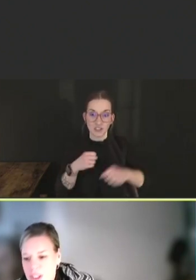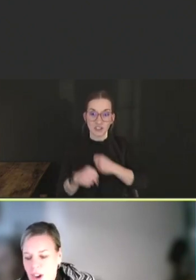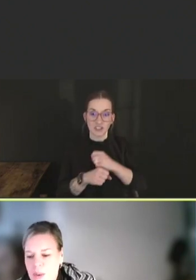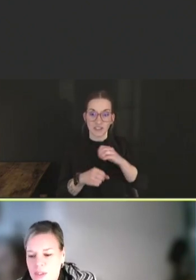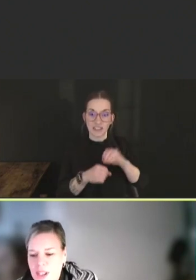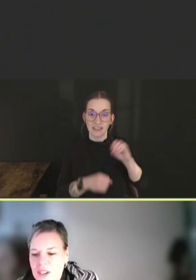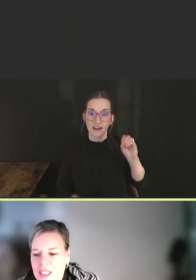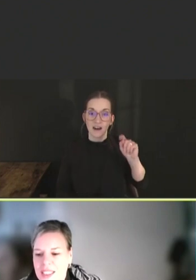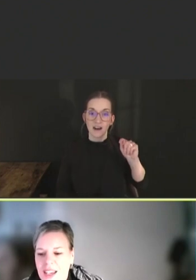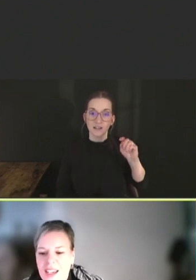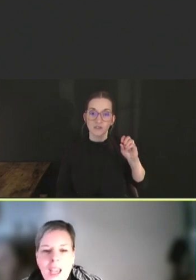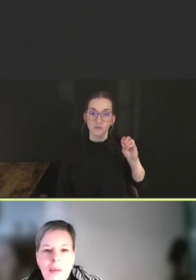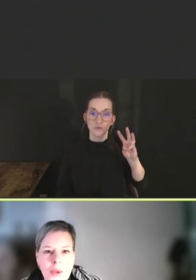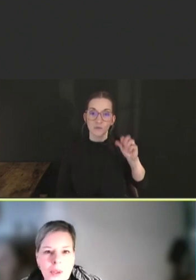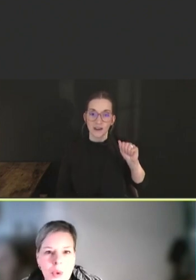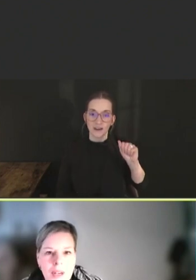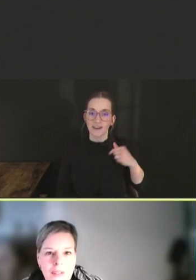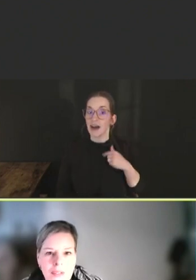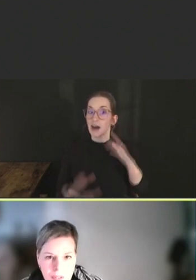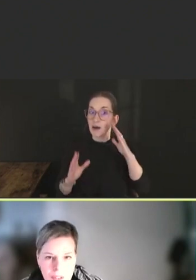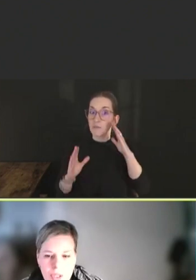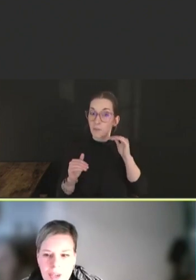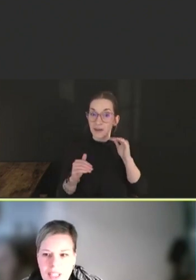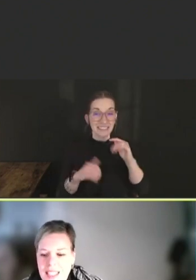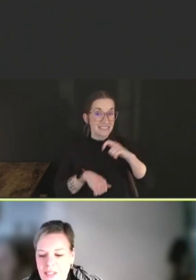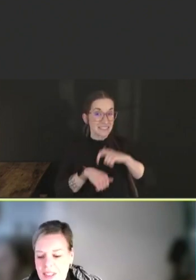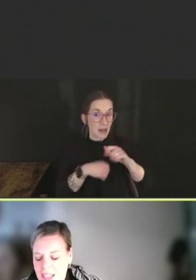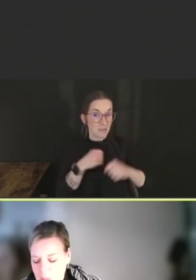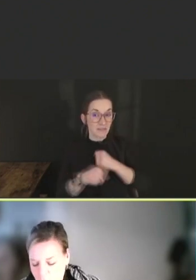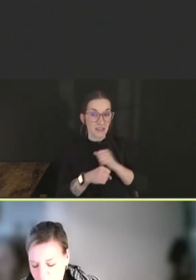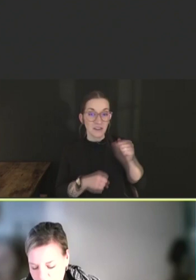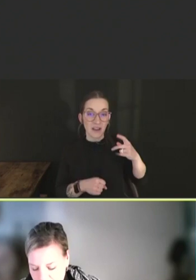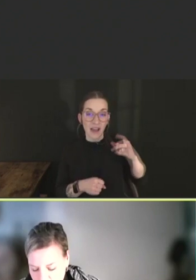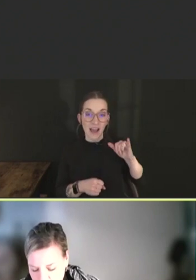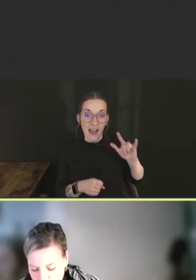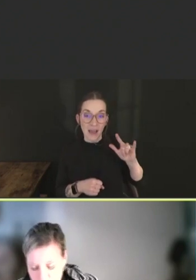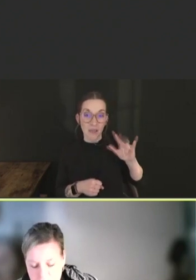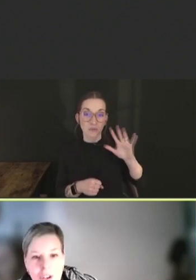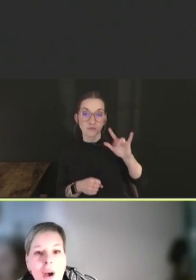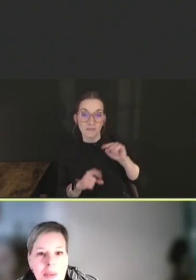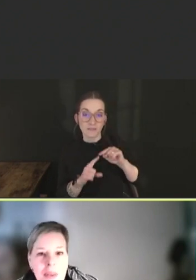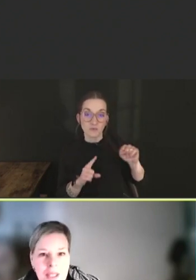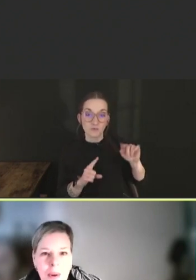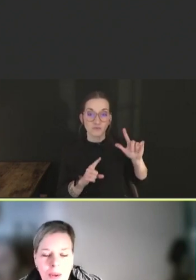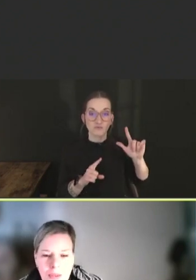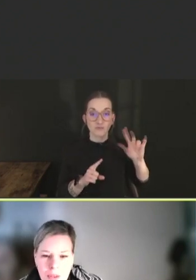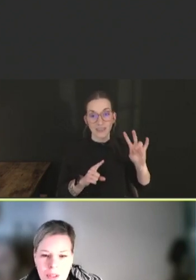The time of year is April 25th to 27th, and I'm hopeful that we will not be in the polar